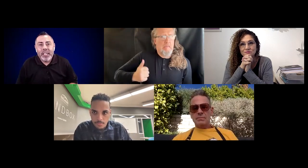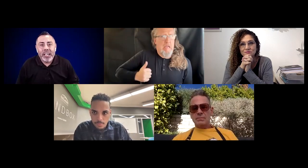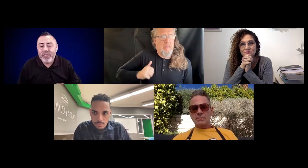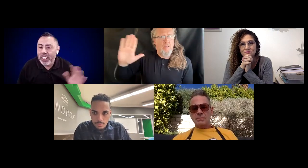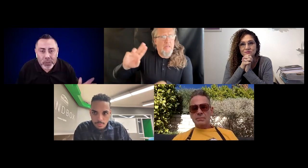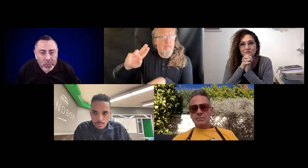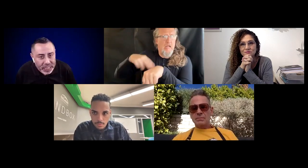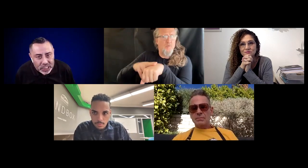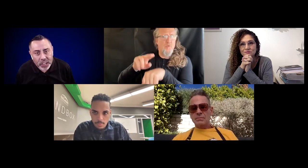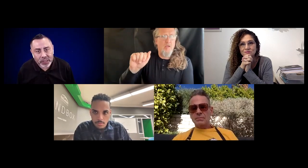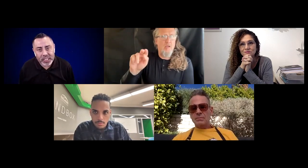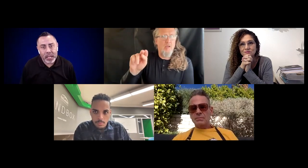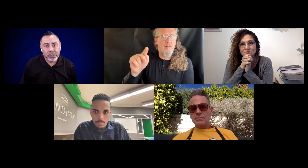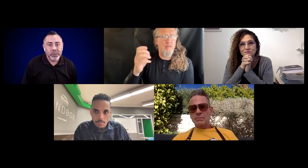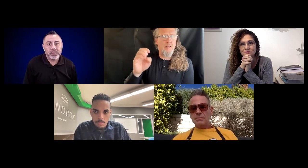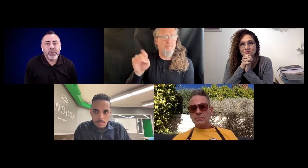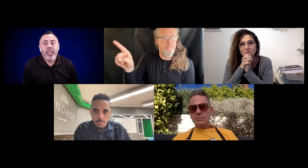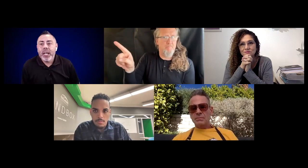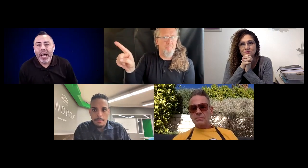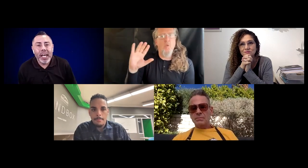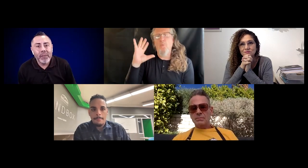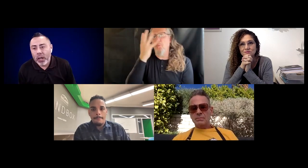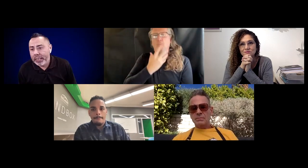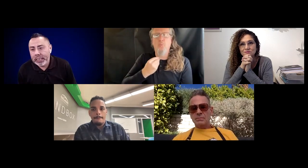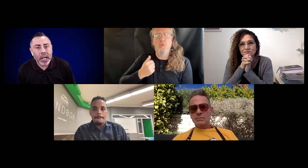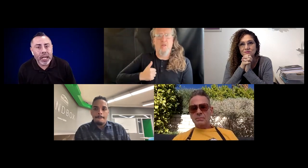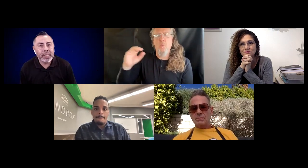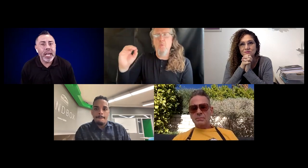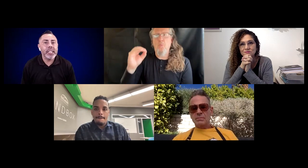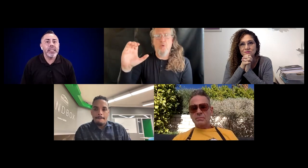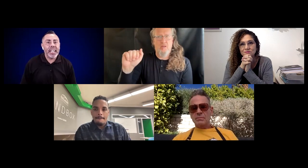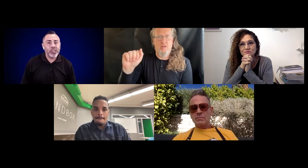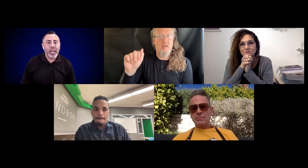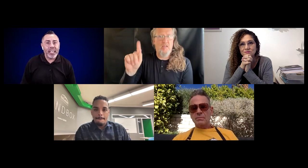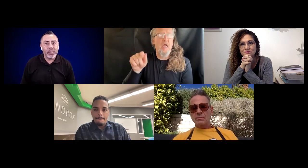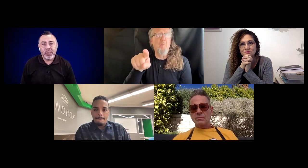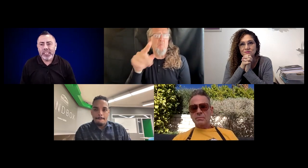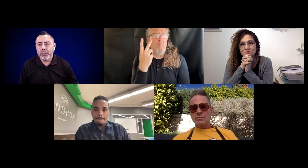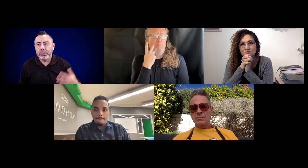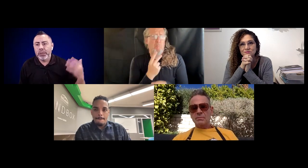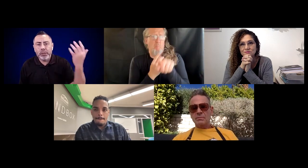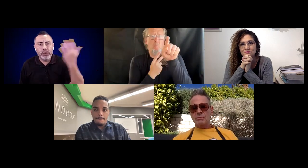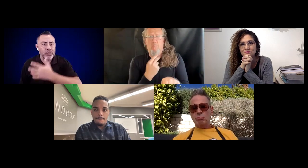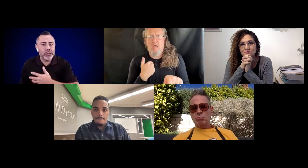I've got another mind shattering example. I have on the slide. Canada's National Anthem. It's a beautiful anthem.